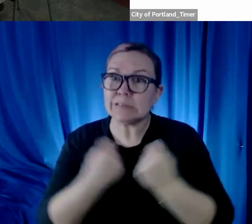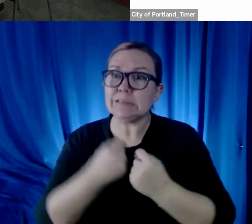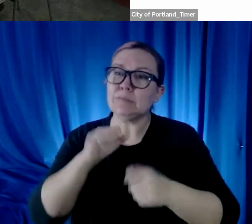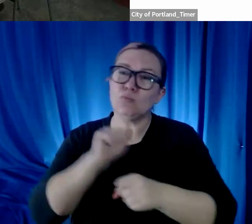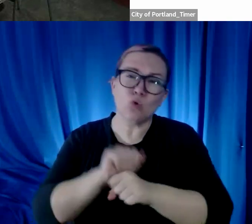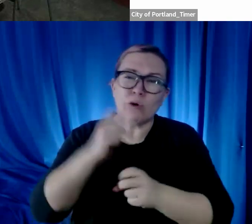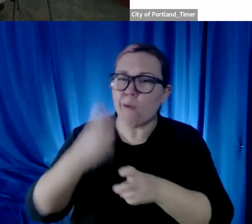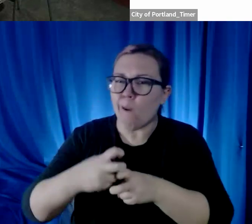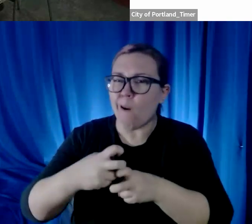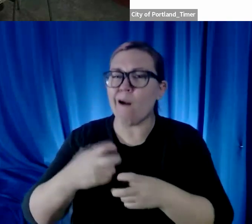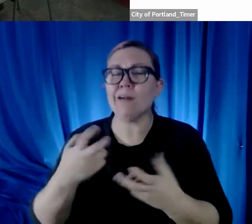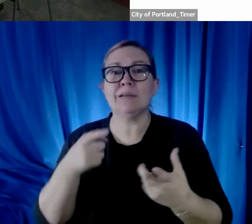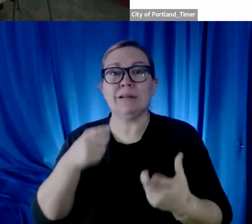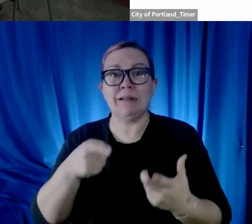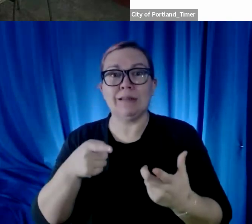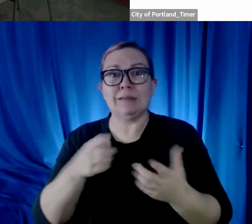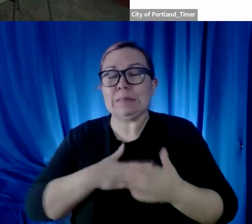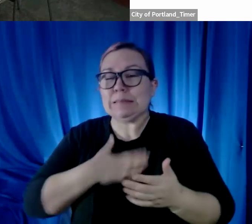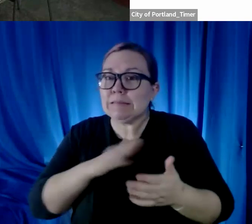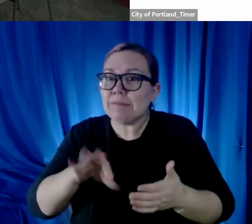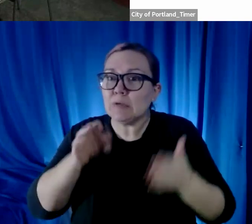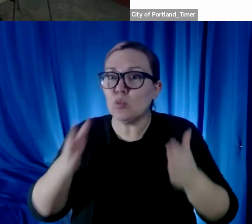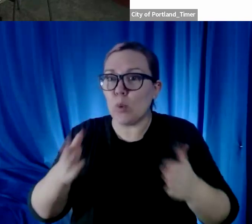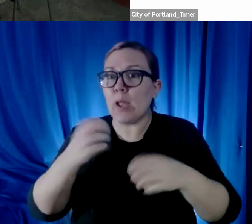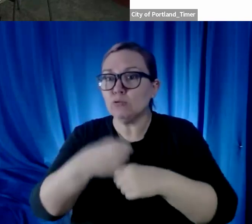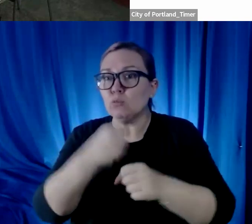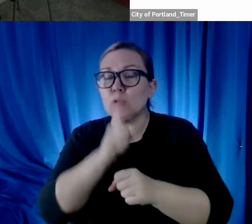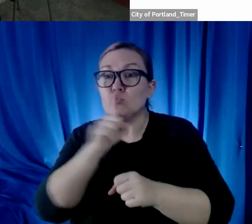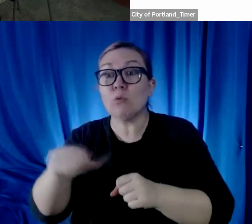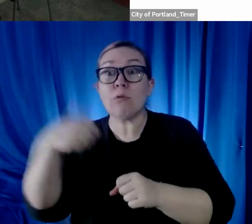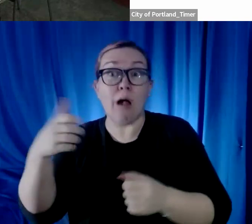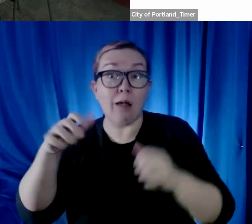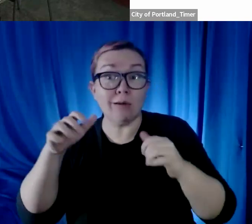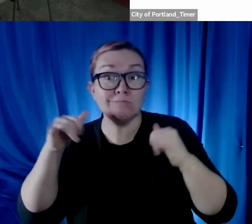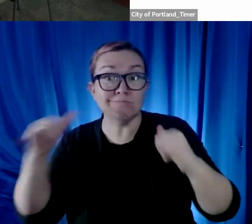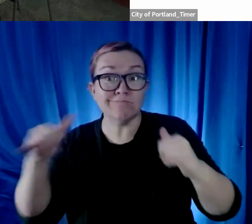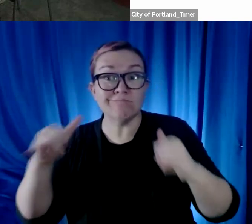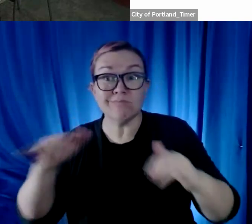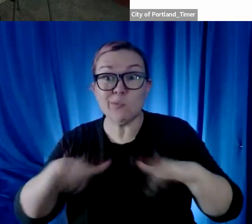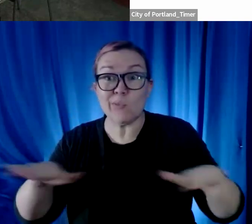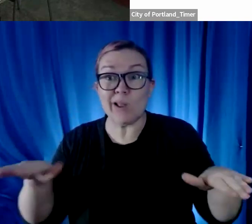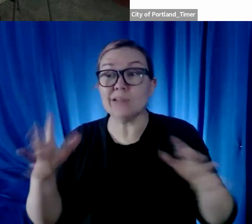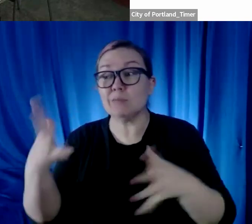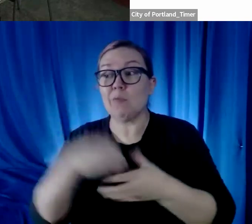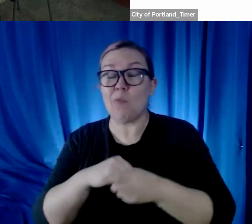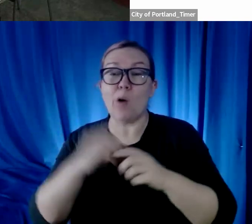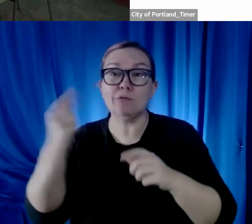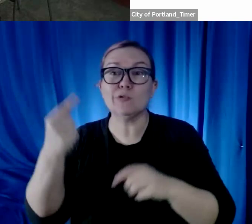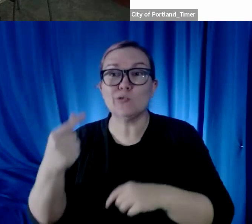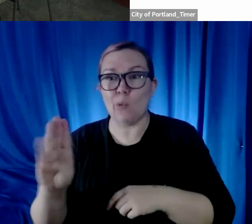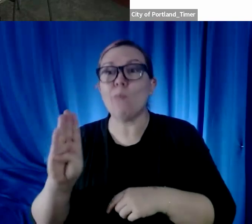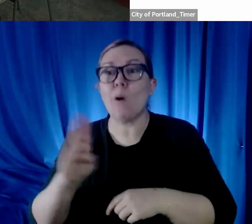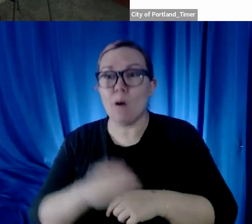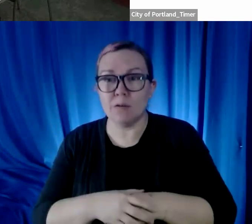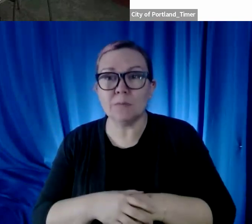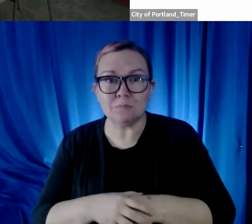Please find a way to make sure that the other kids like me have a chance to be a part of Goldenball.